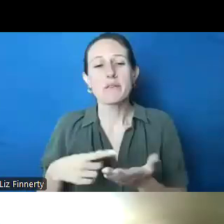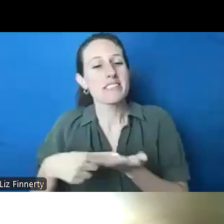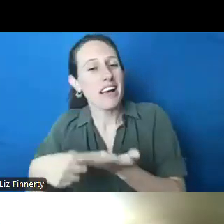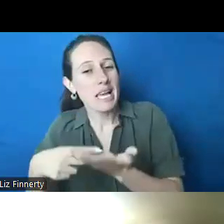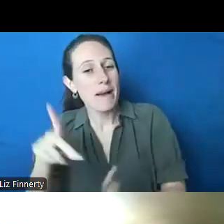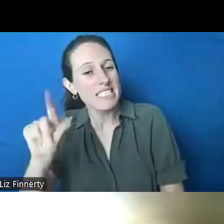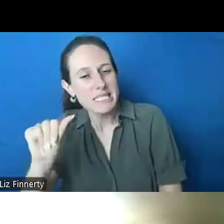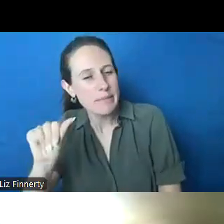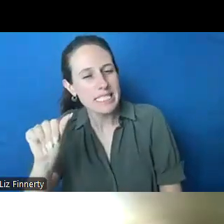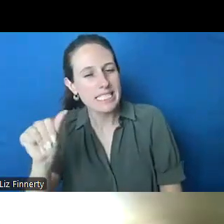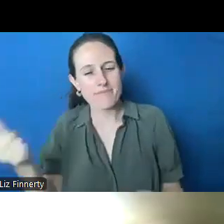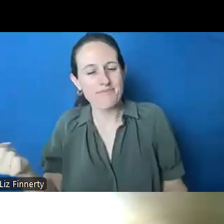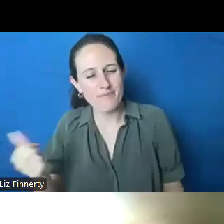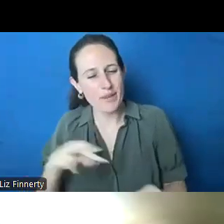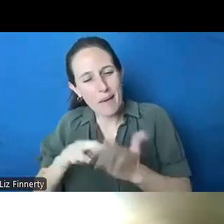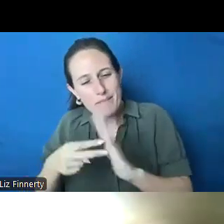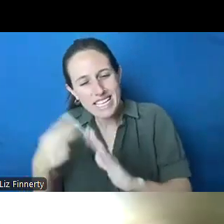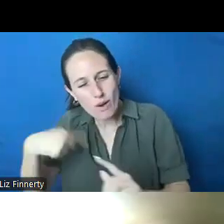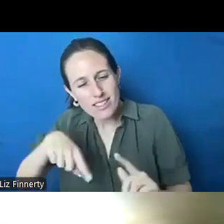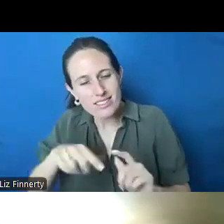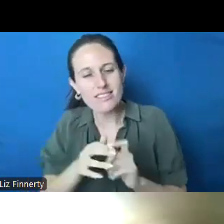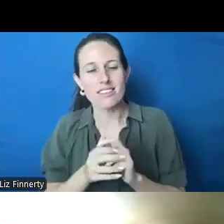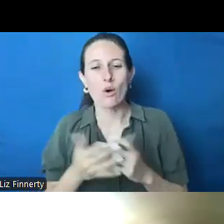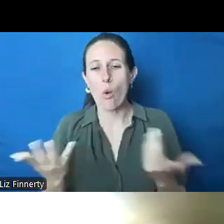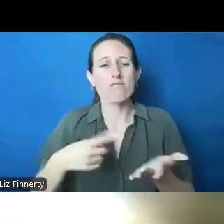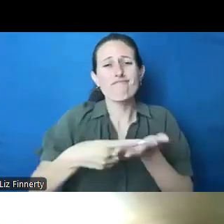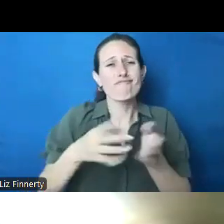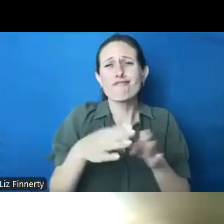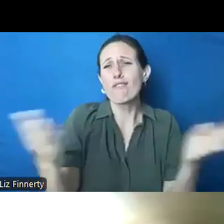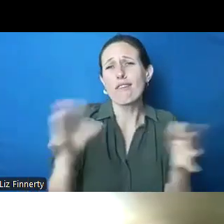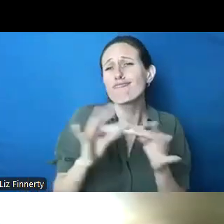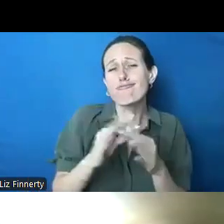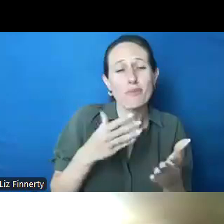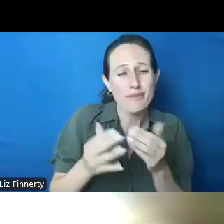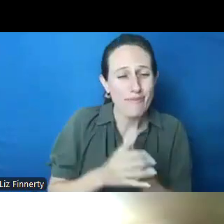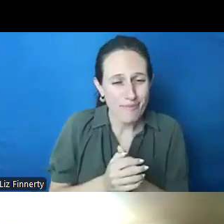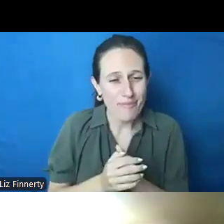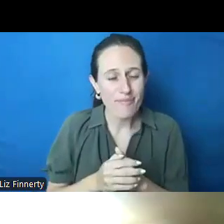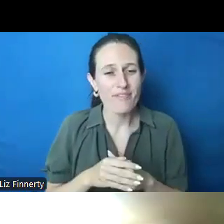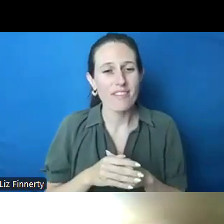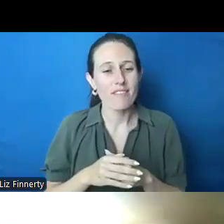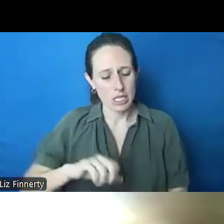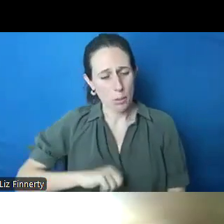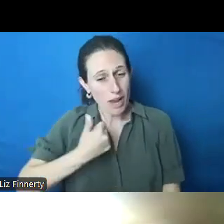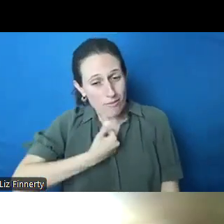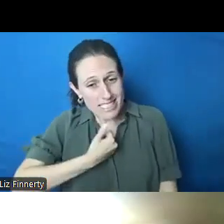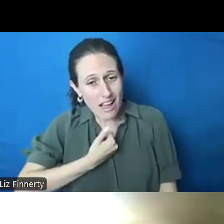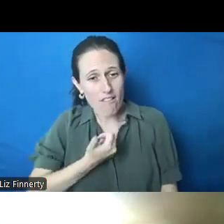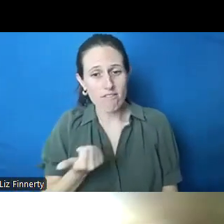related issue or topic or just talking about life. I'm really proud of the person that I am, including my disability and